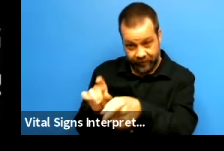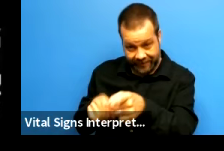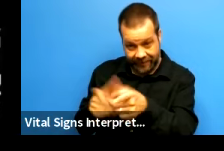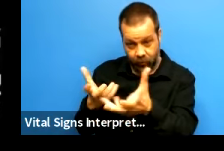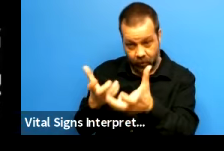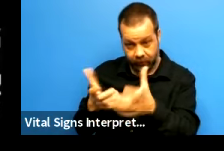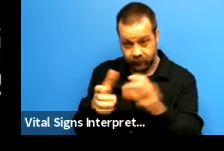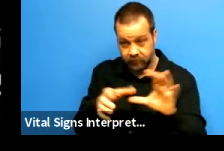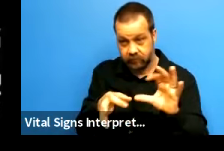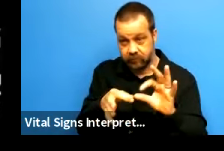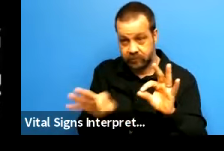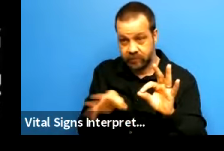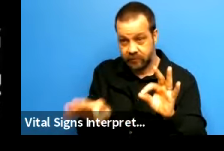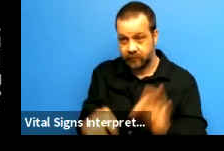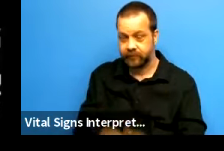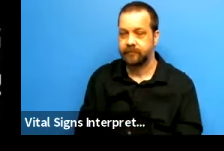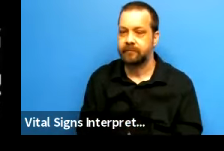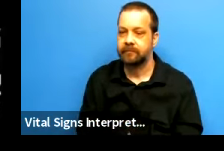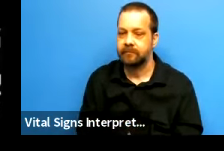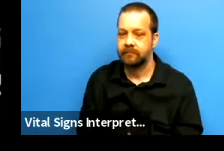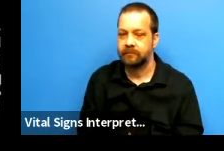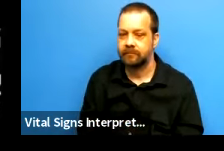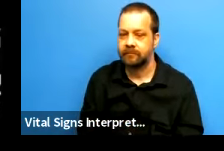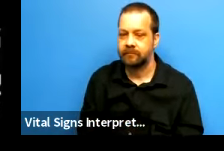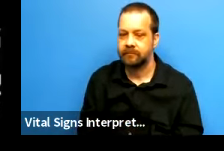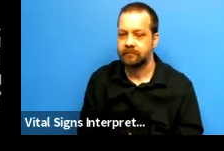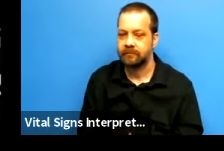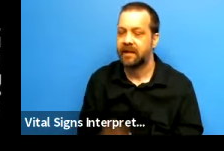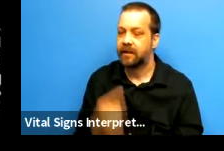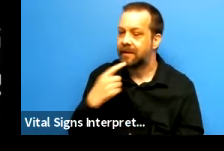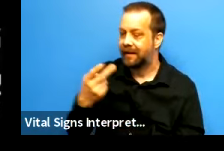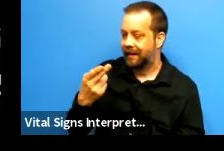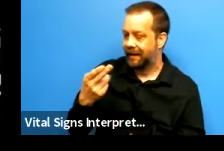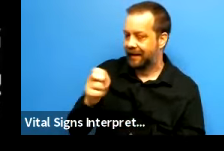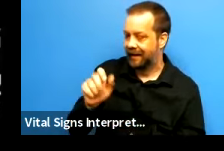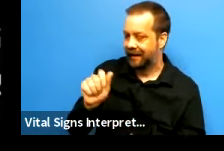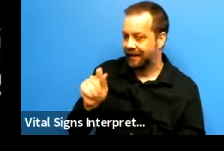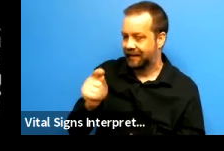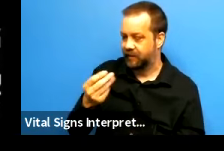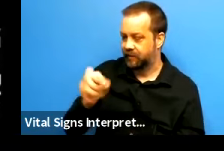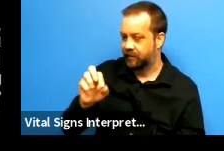Also want to say hello and give a shout out to Heather Johnson with the CIDI team